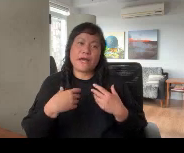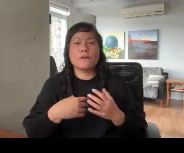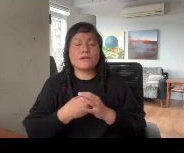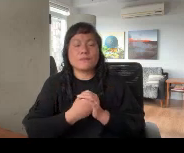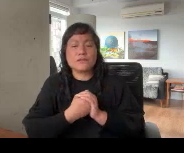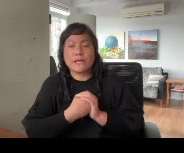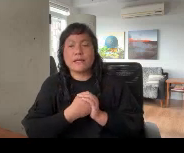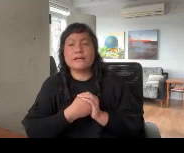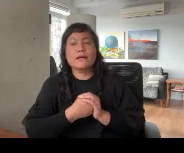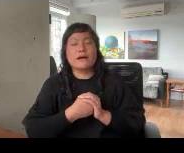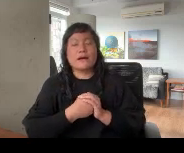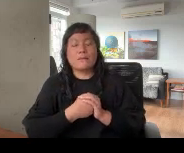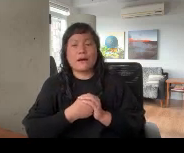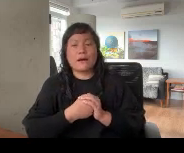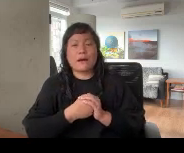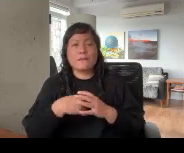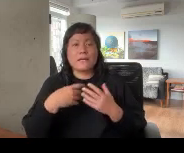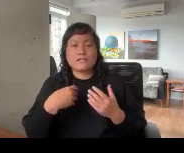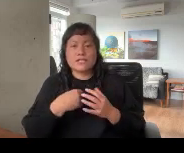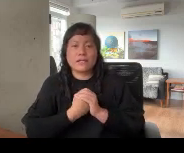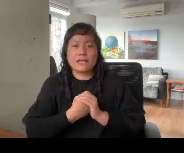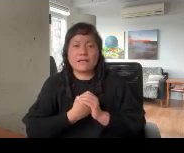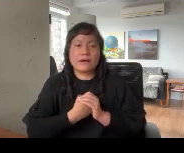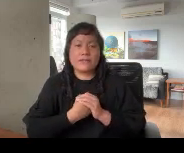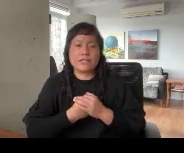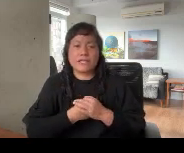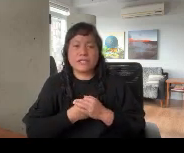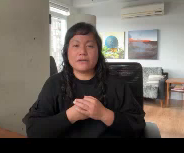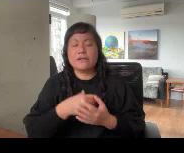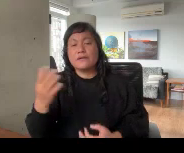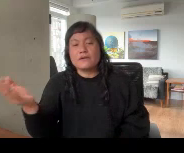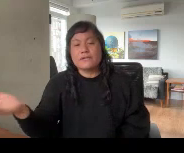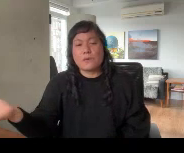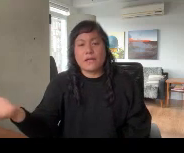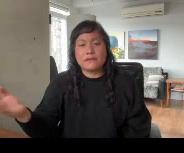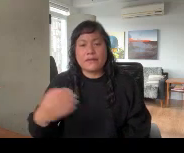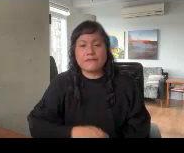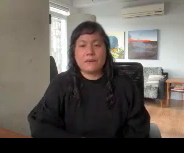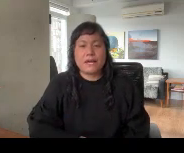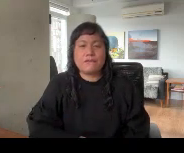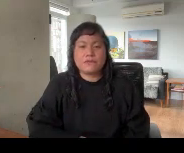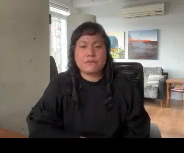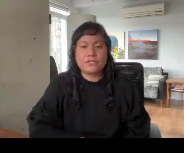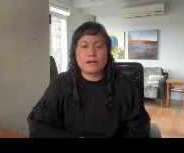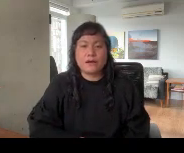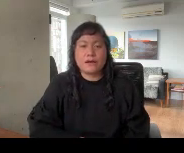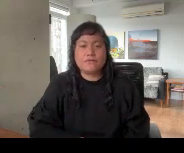of how we communicate our messaging in higher education. So on the left we have a screenshot